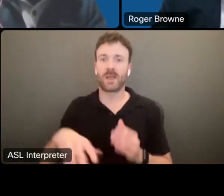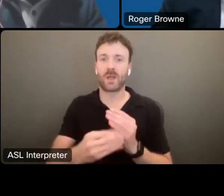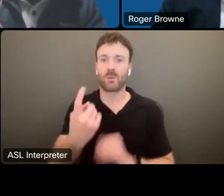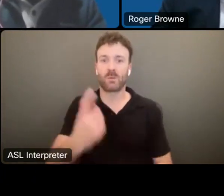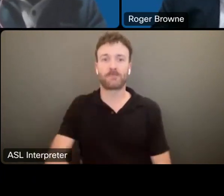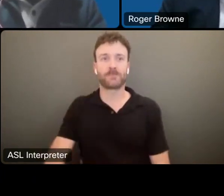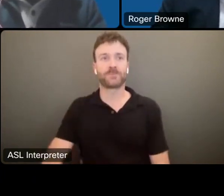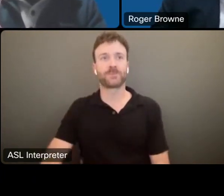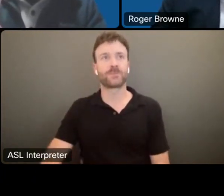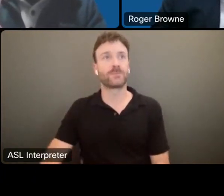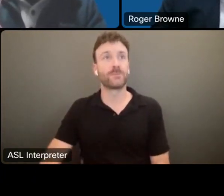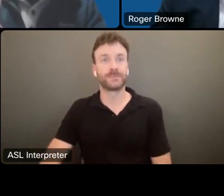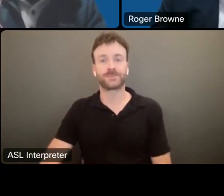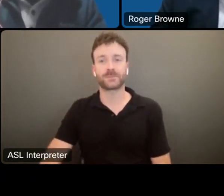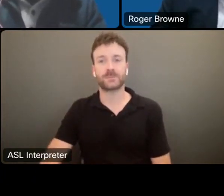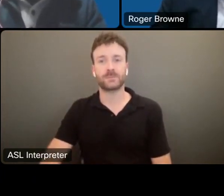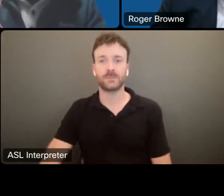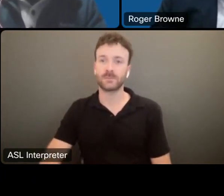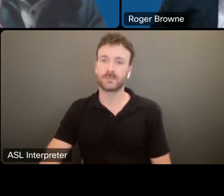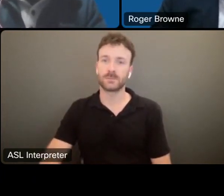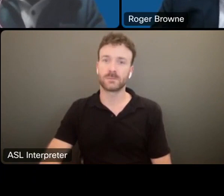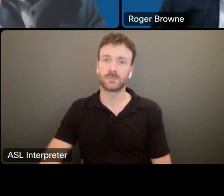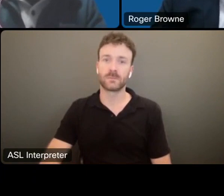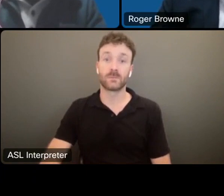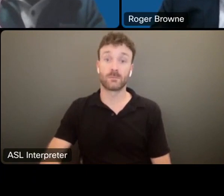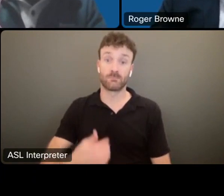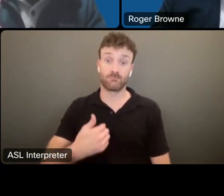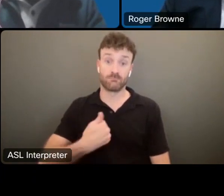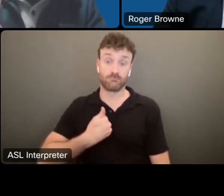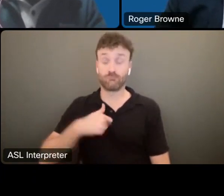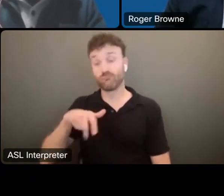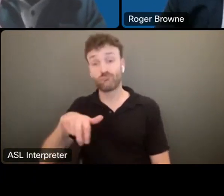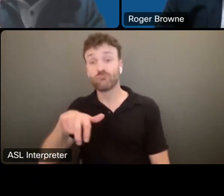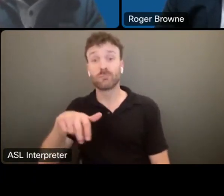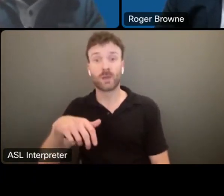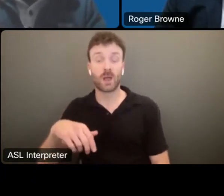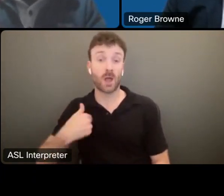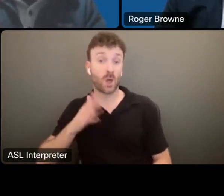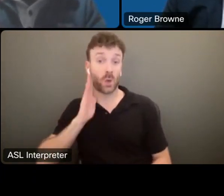I know as a pedestrian myself, it would feel really great if I could snap my fingers and